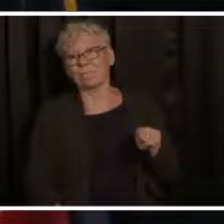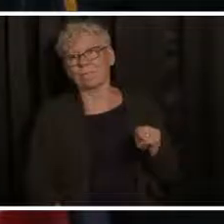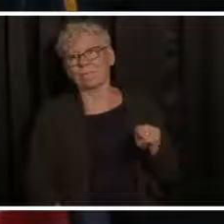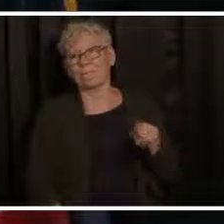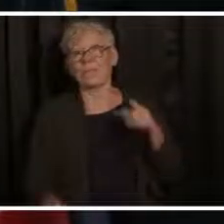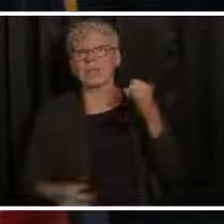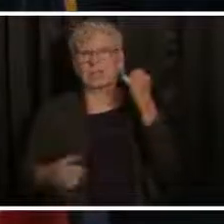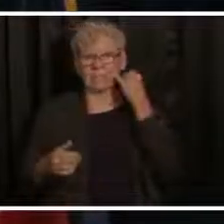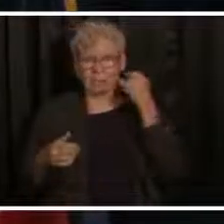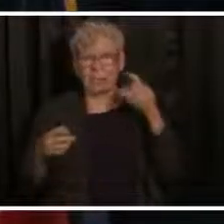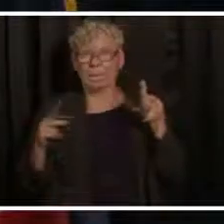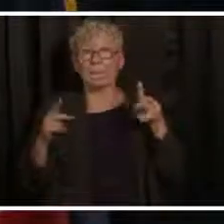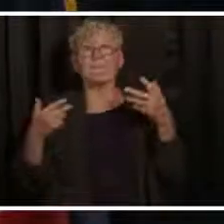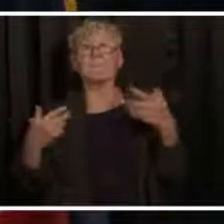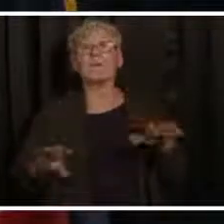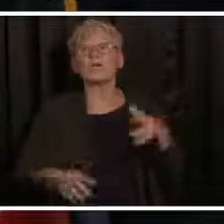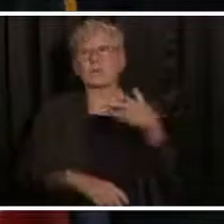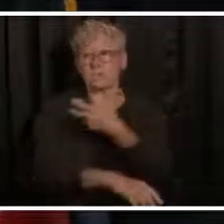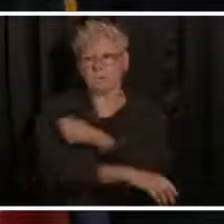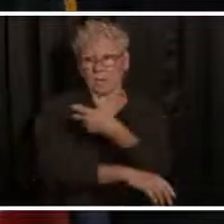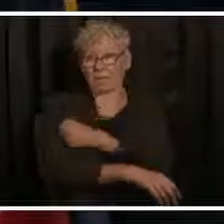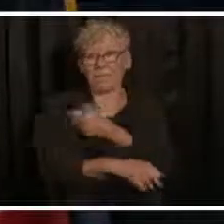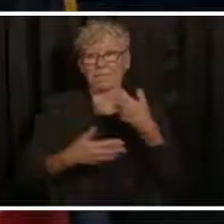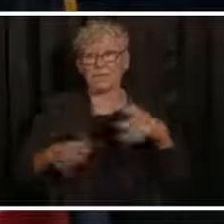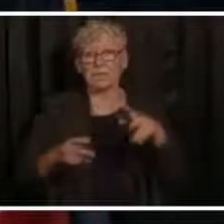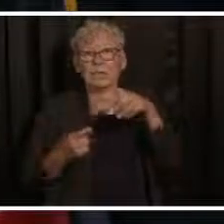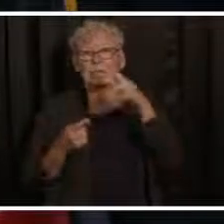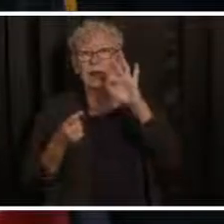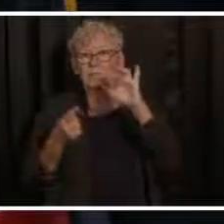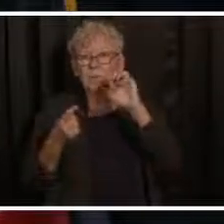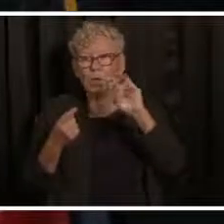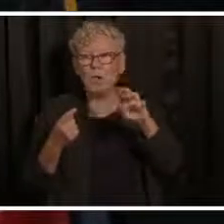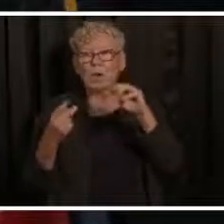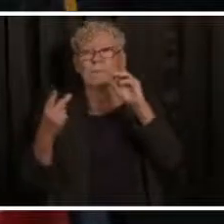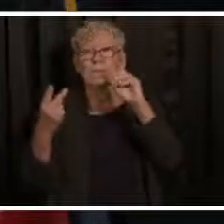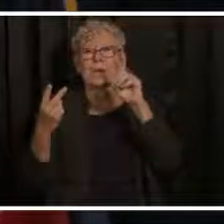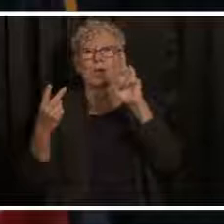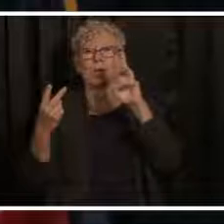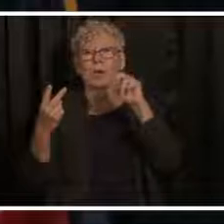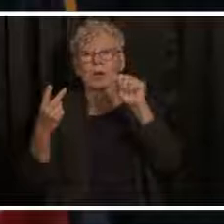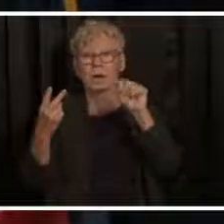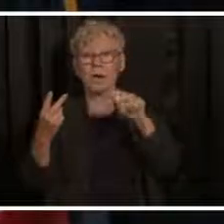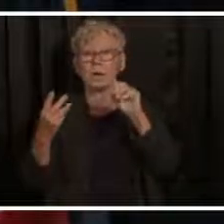Pfizer Mader Johnson and they're they're proving out as to function as advertised. They're somewhere in the ninety